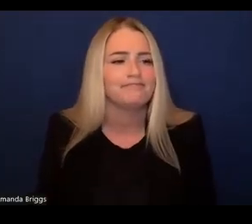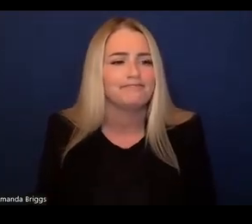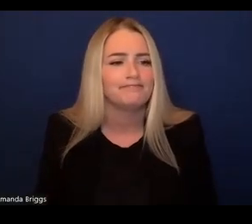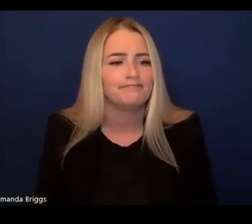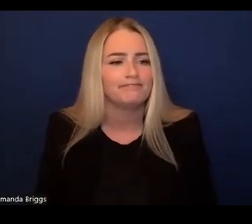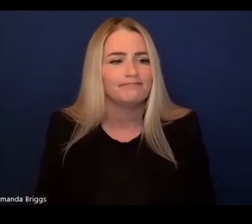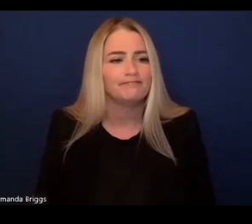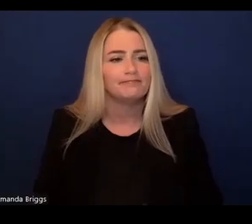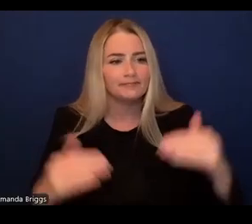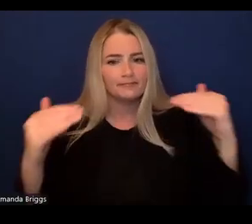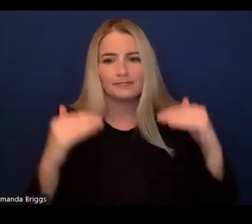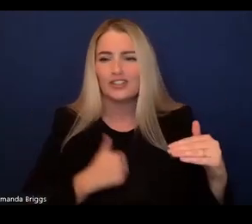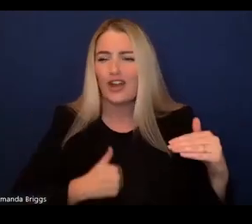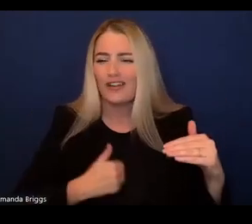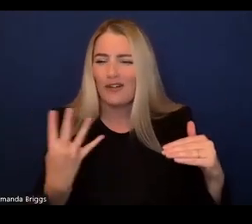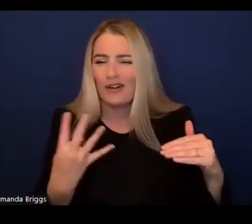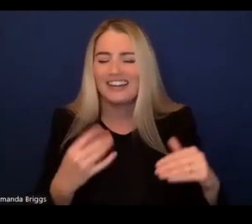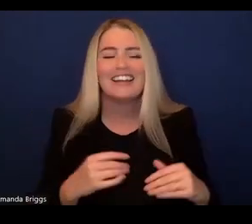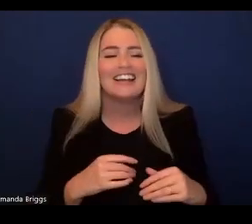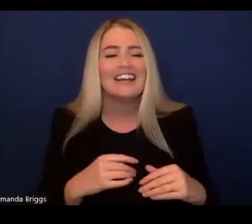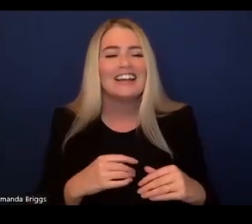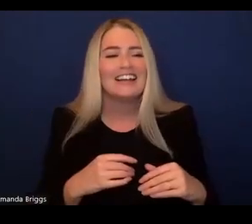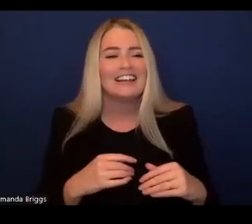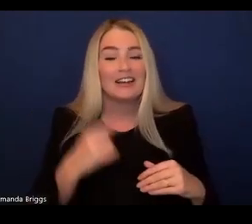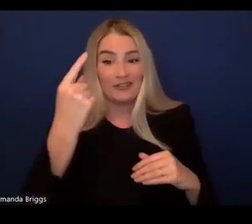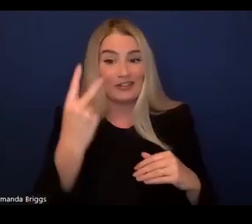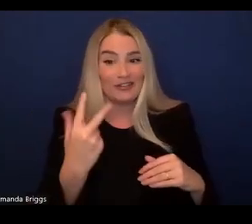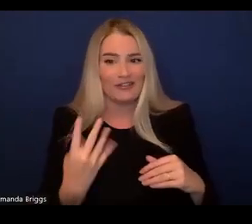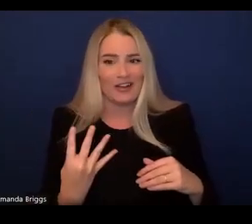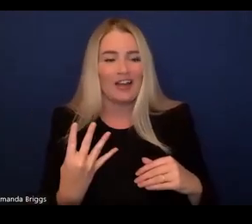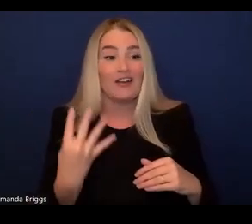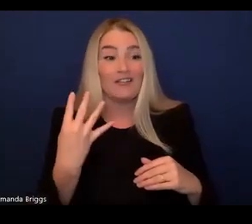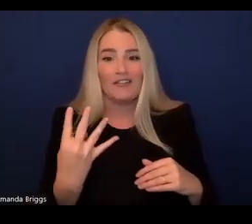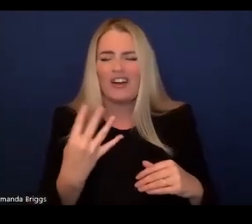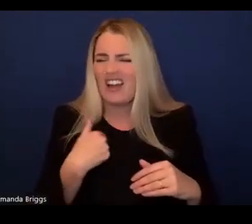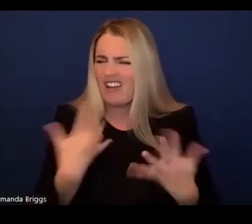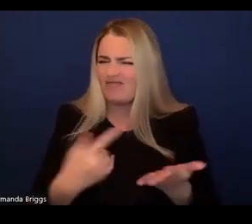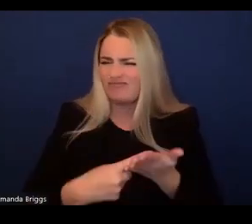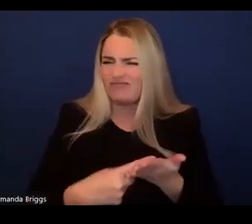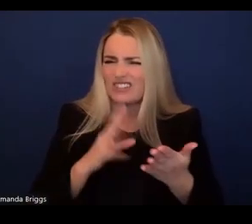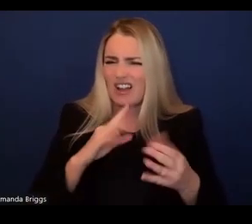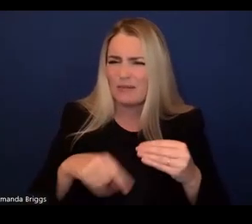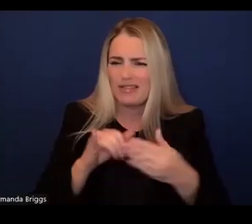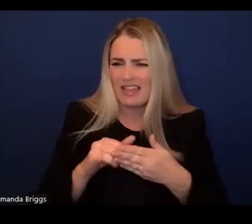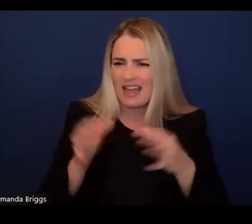Four. Sorry about that four. Let me tell you what the manifest and I've covered the Manifestation Determination Review.